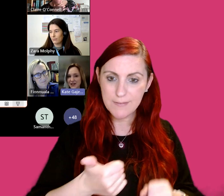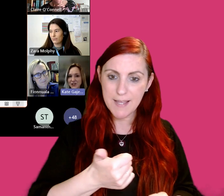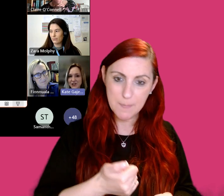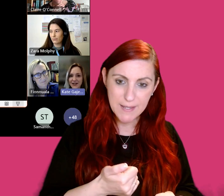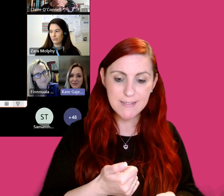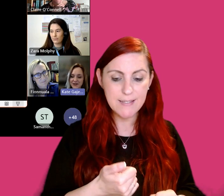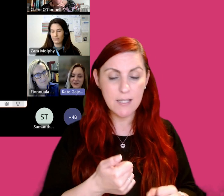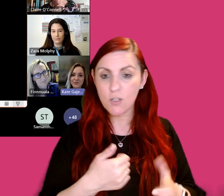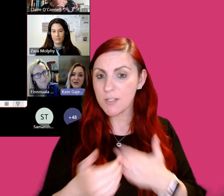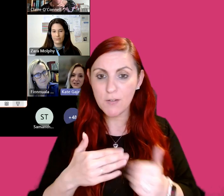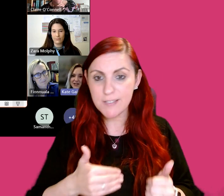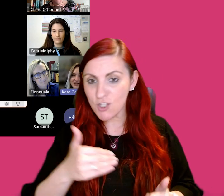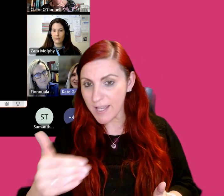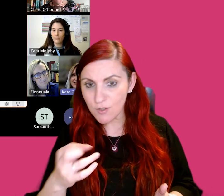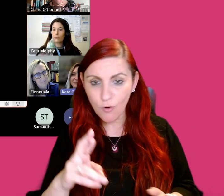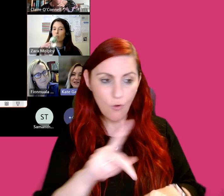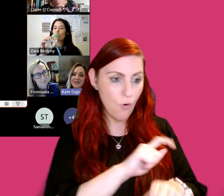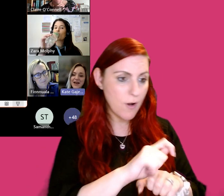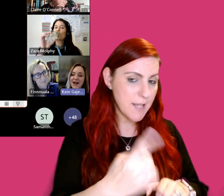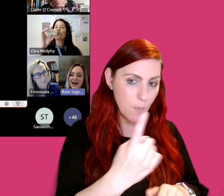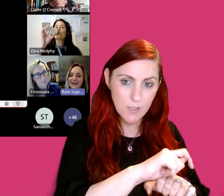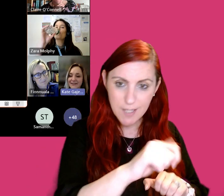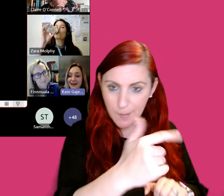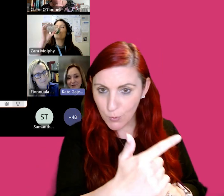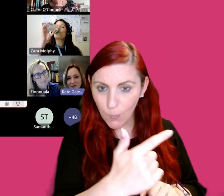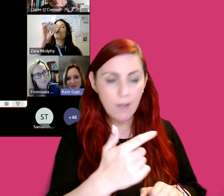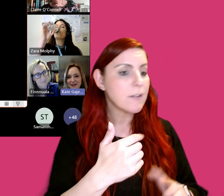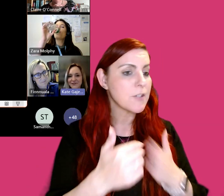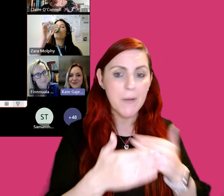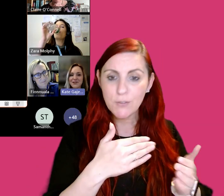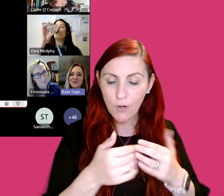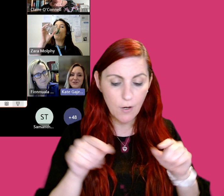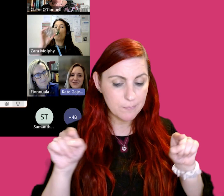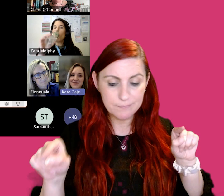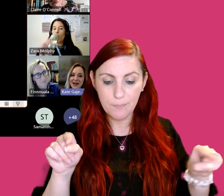gestational diabetes or pregestational diabetes and thank you very much CLA for introducing me